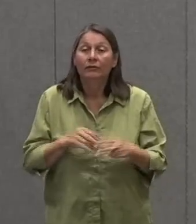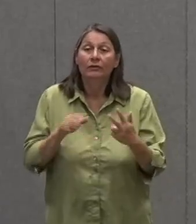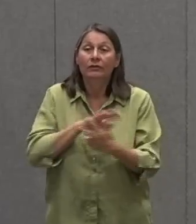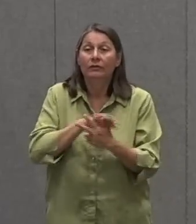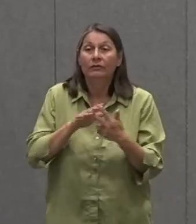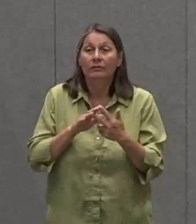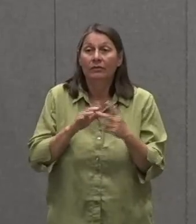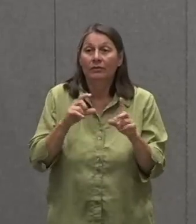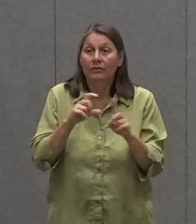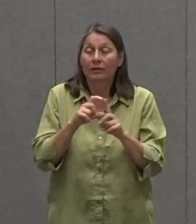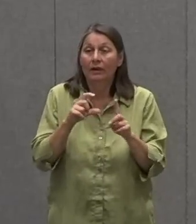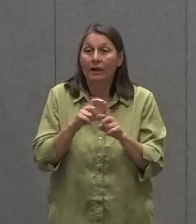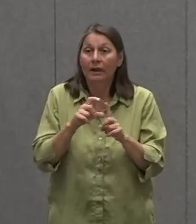I think they're back here, yeah.